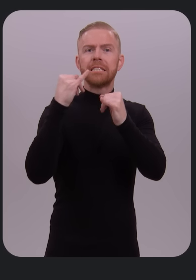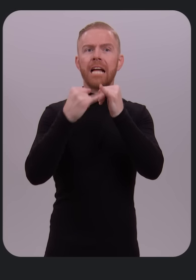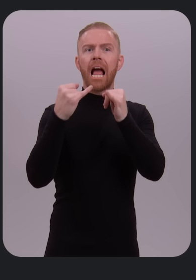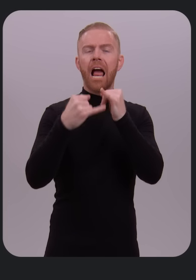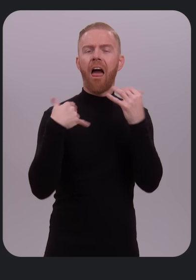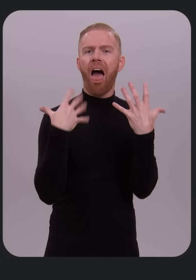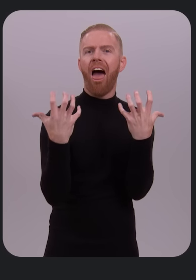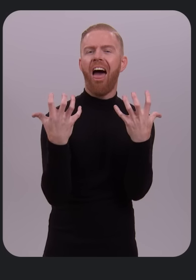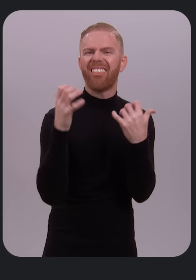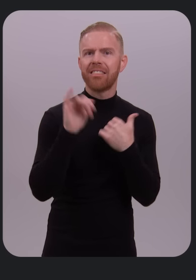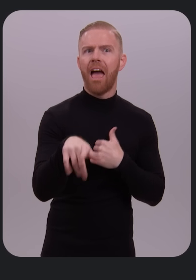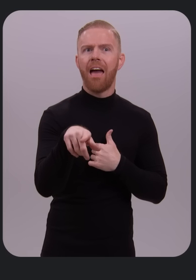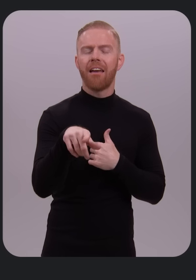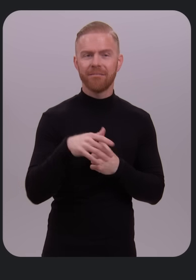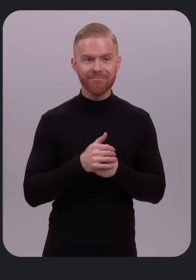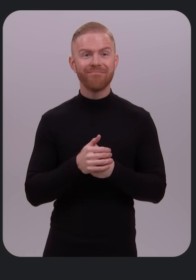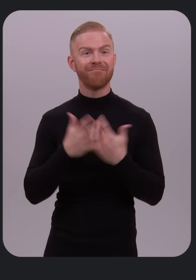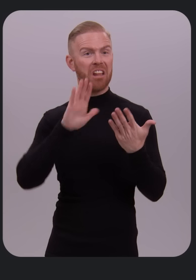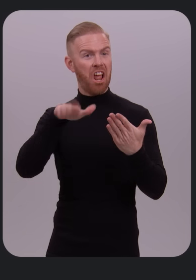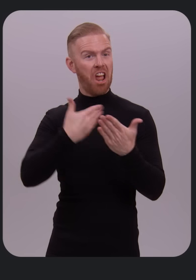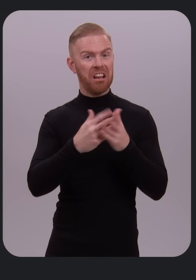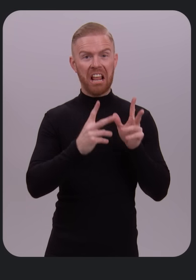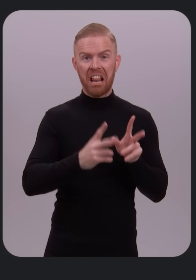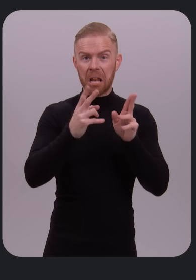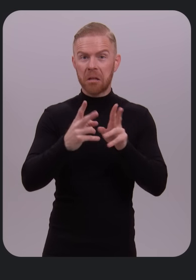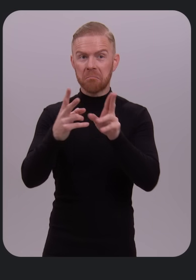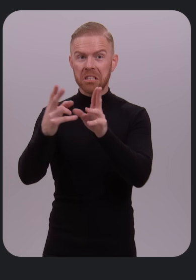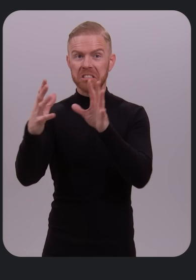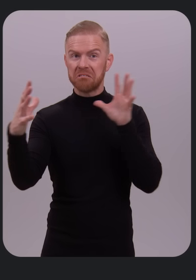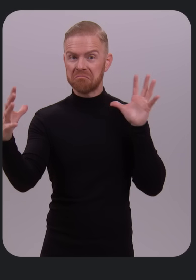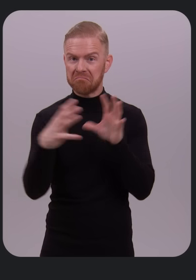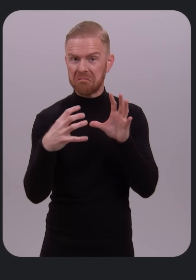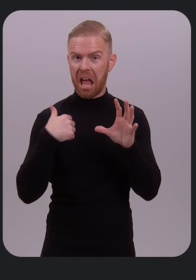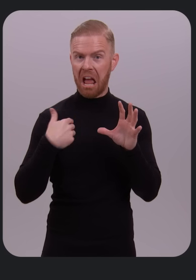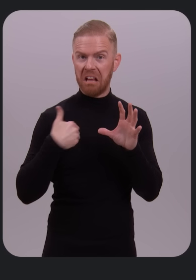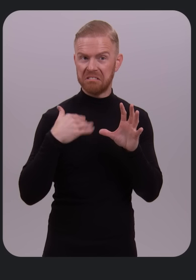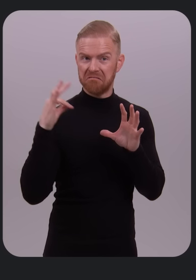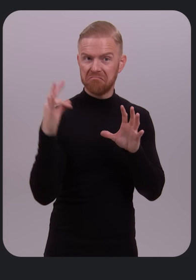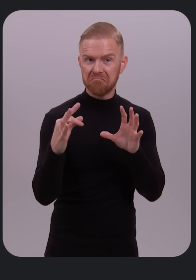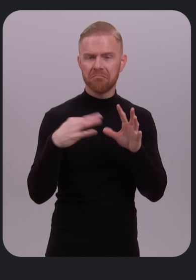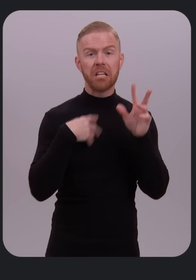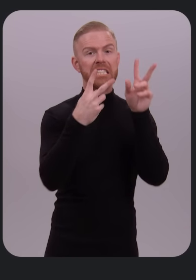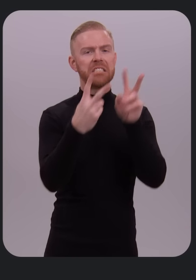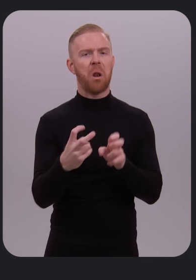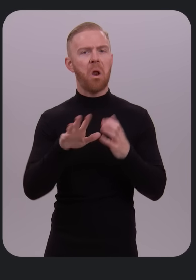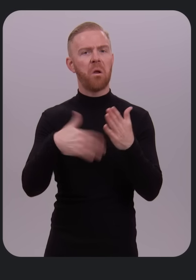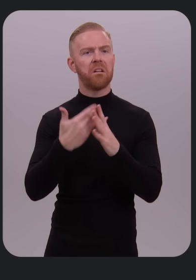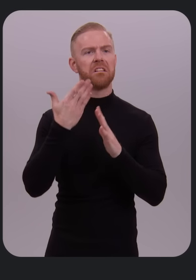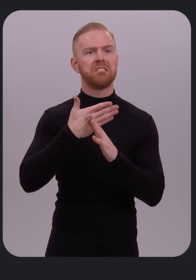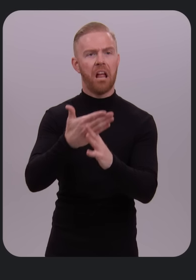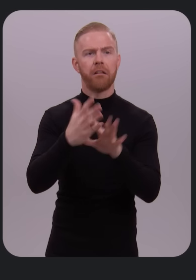Once I've got all the clips I need, I can download the files. I can bring them into my favorite editing software,